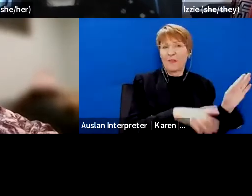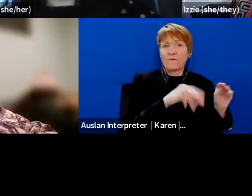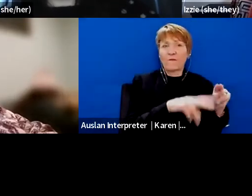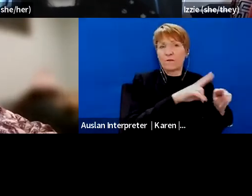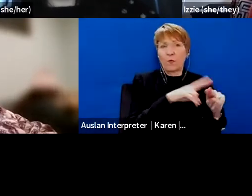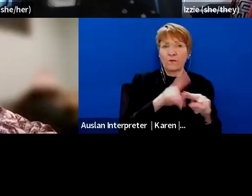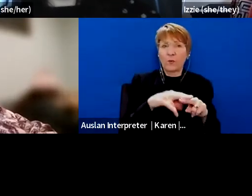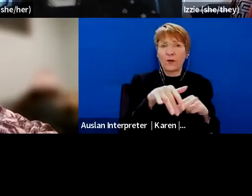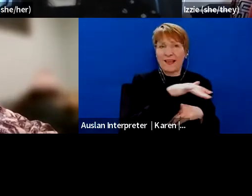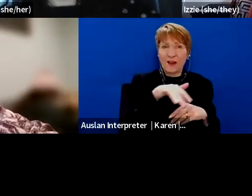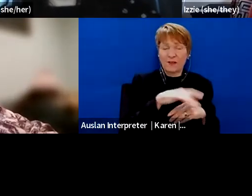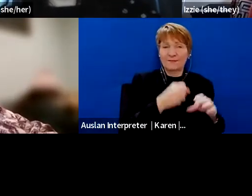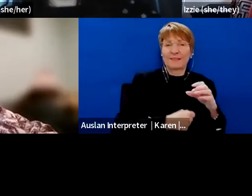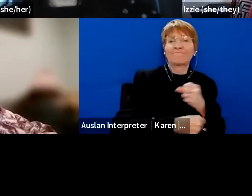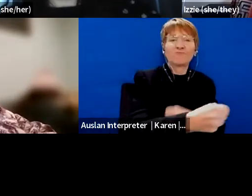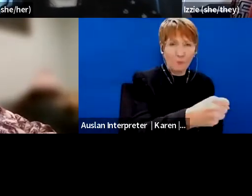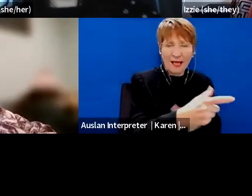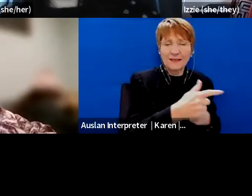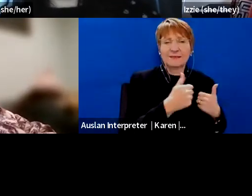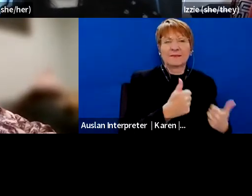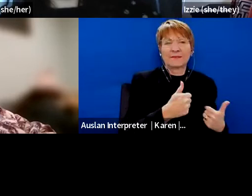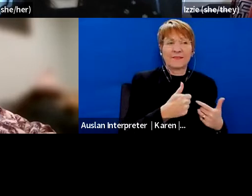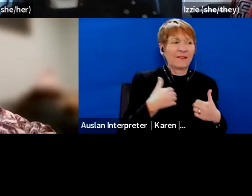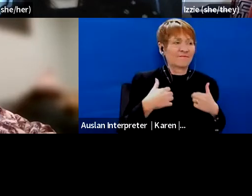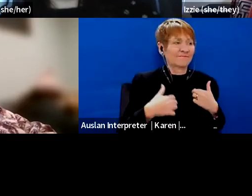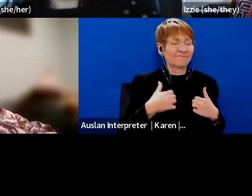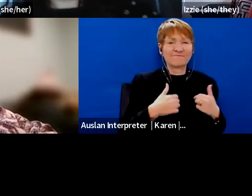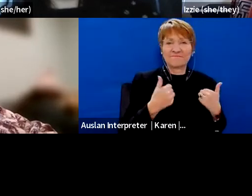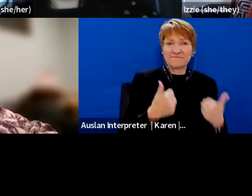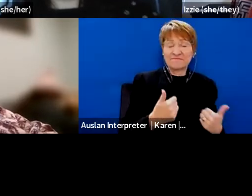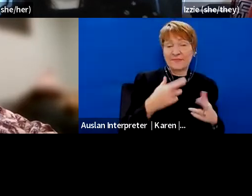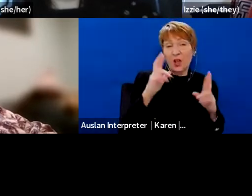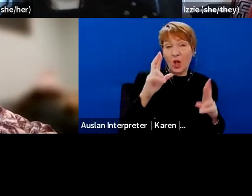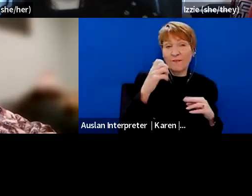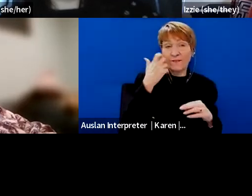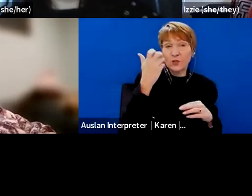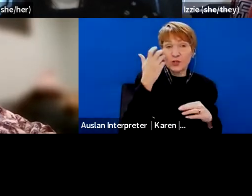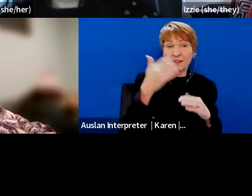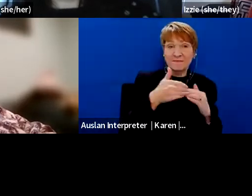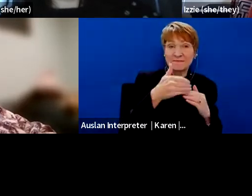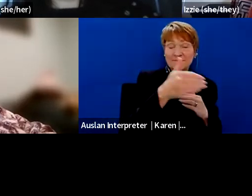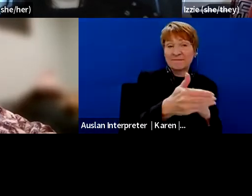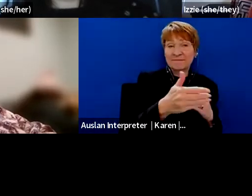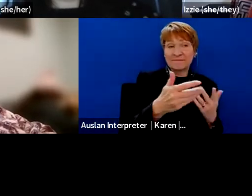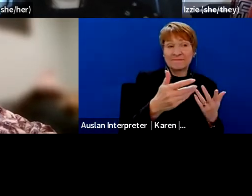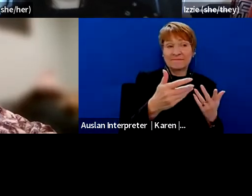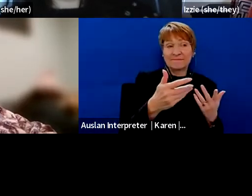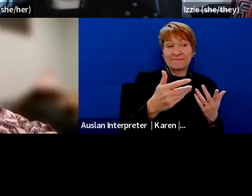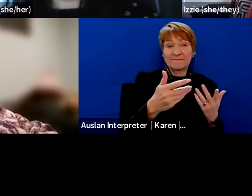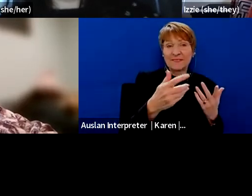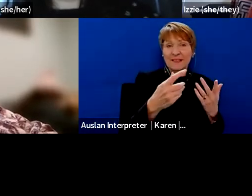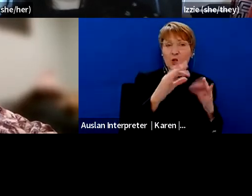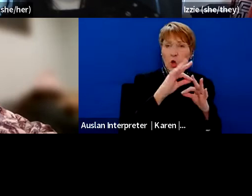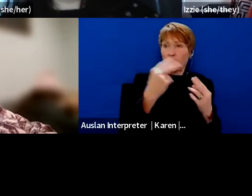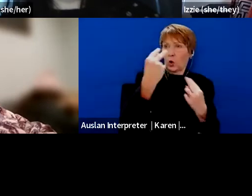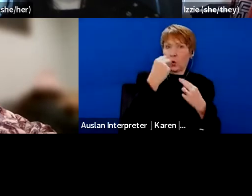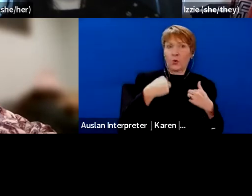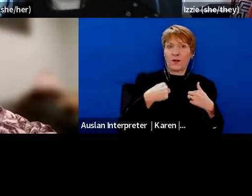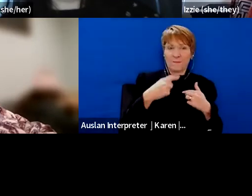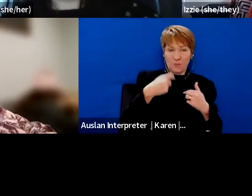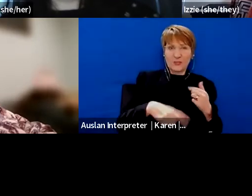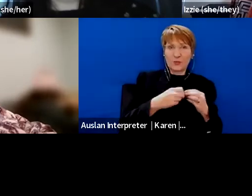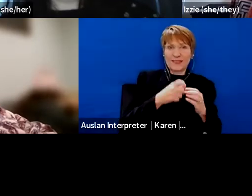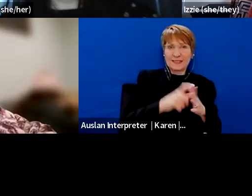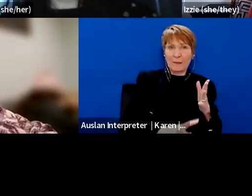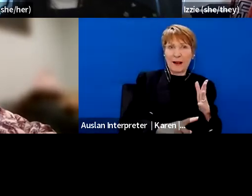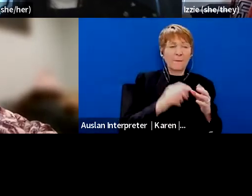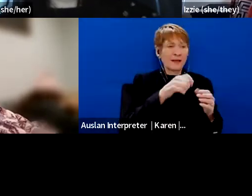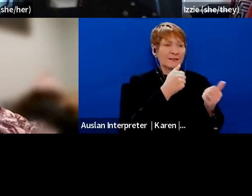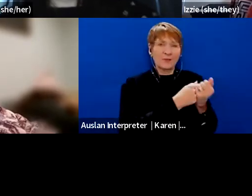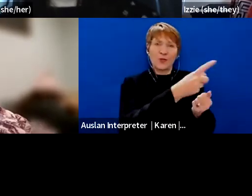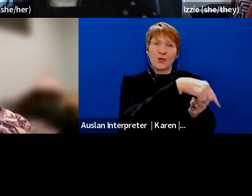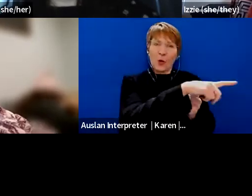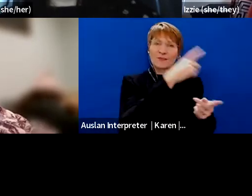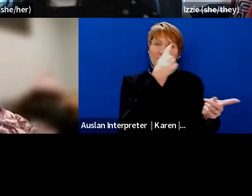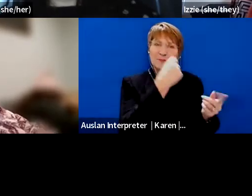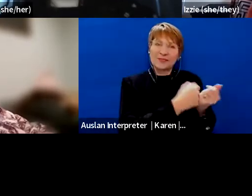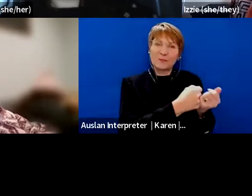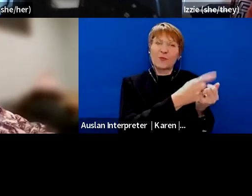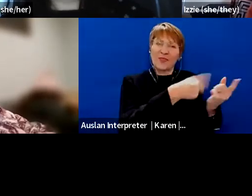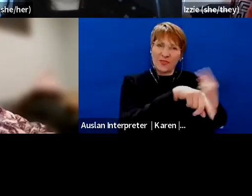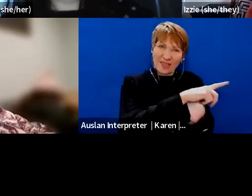So yeah so that's something that I heard the future looks into and looking at how, not necessarily the person of the disability gets support, but those around.